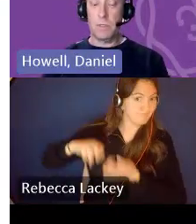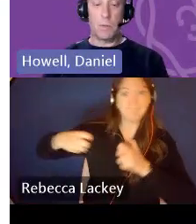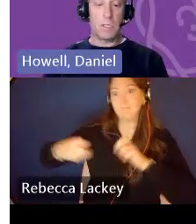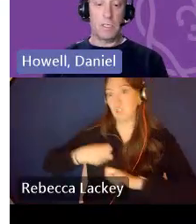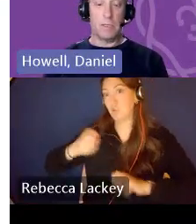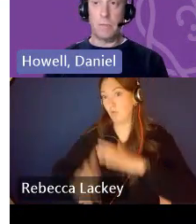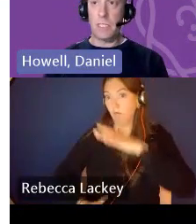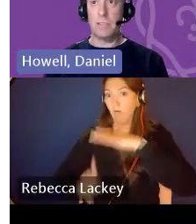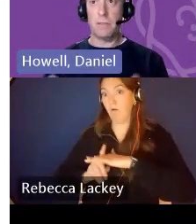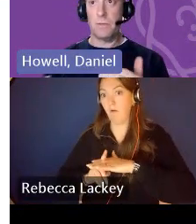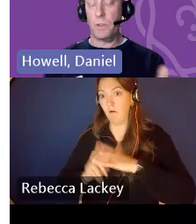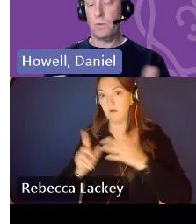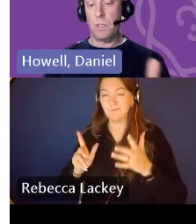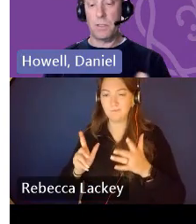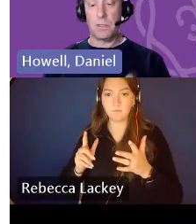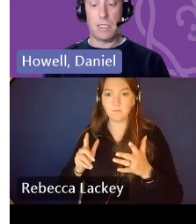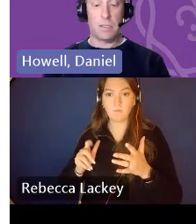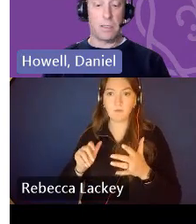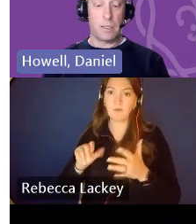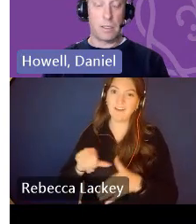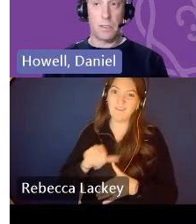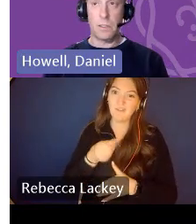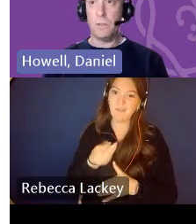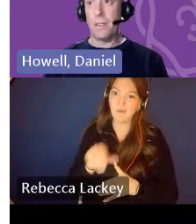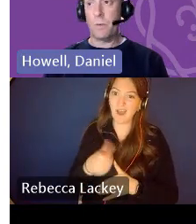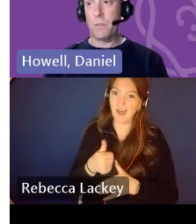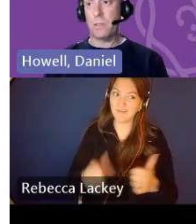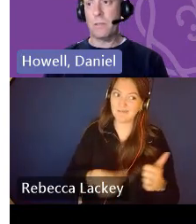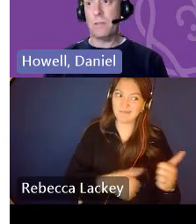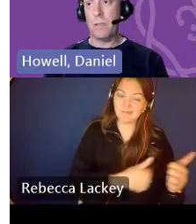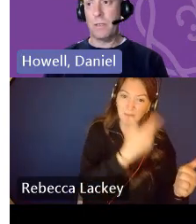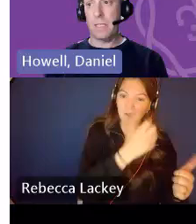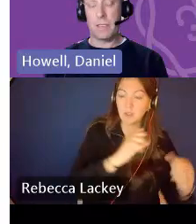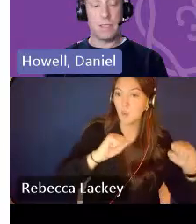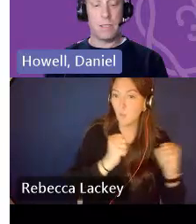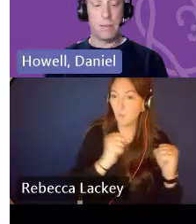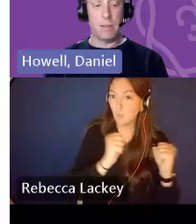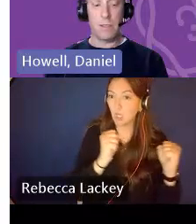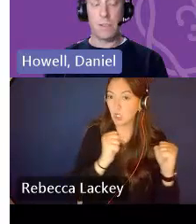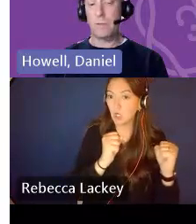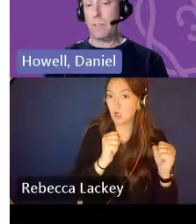Uh we were kind of chasing a few others that occurred due to that winter uh that that occurred